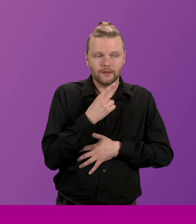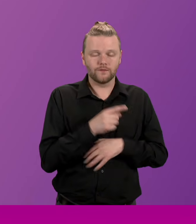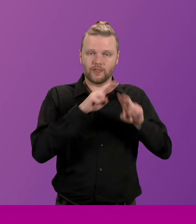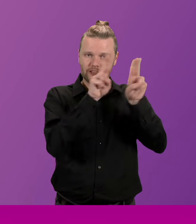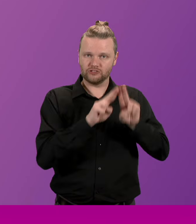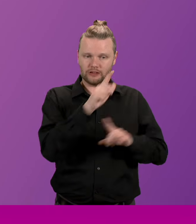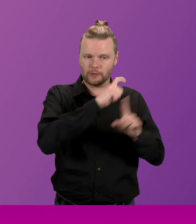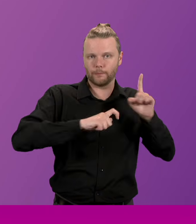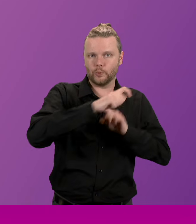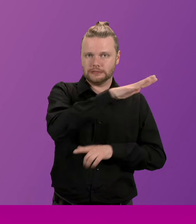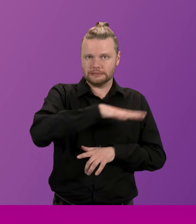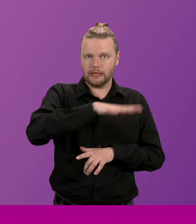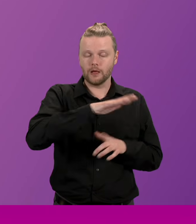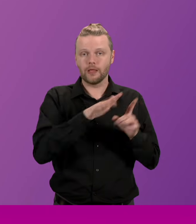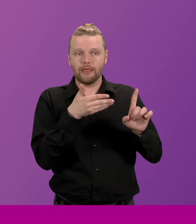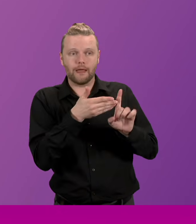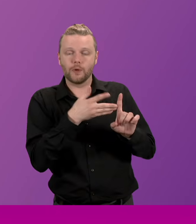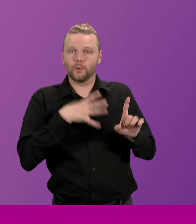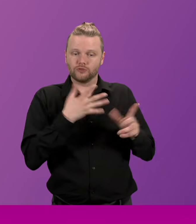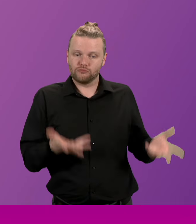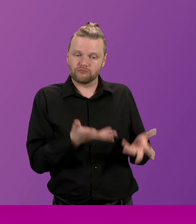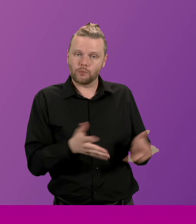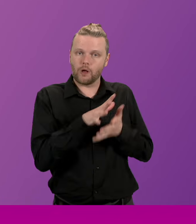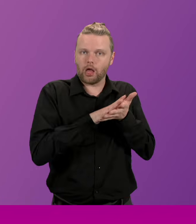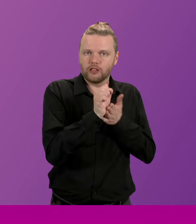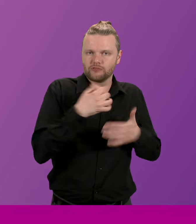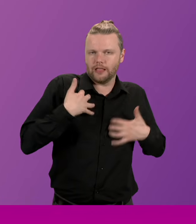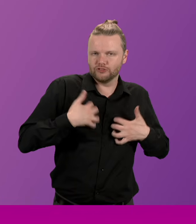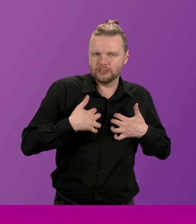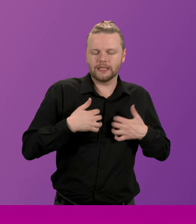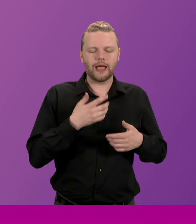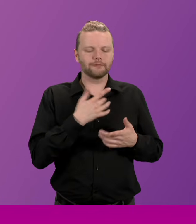community, with the objective of promoting our cultural interests and securing investment.